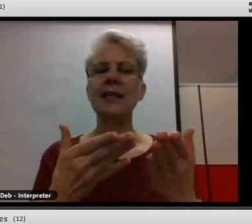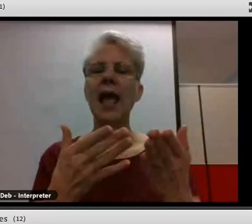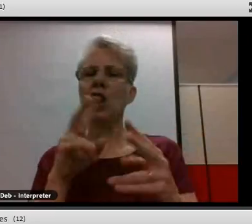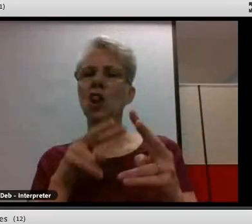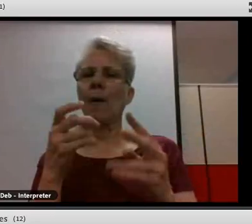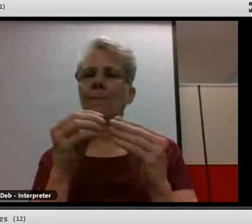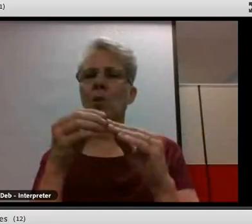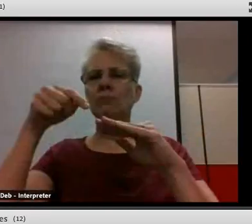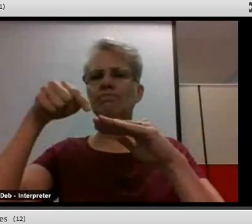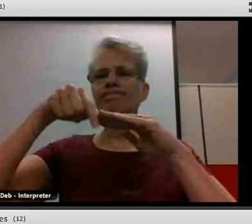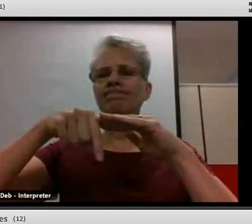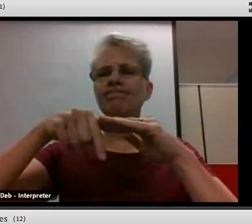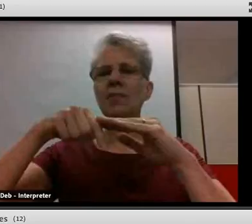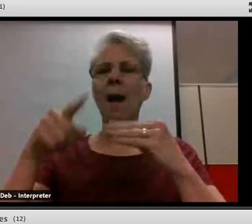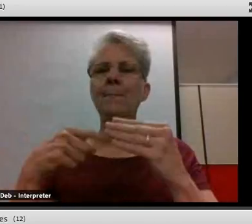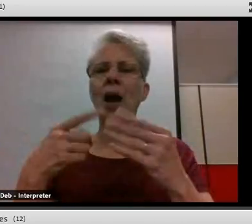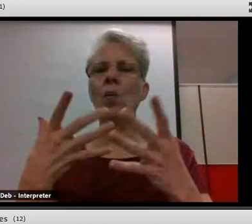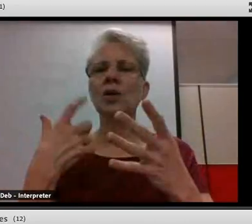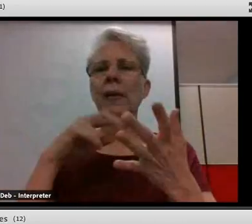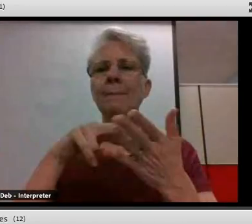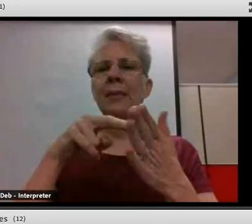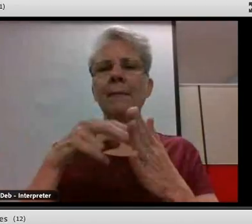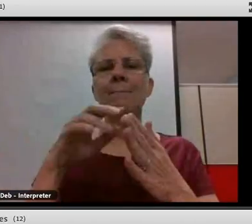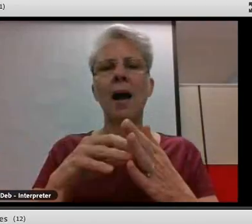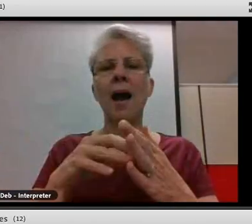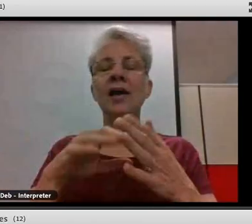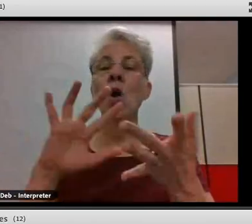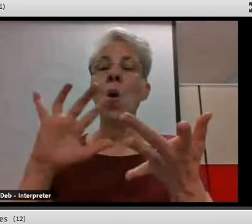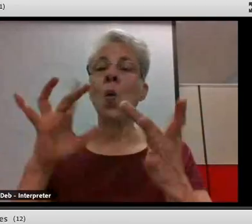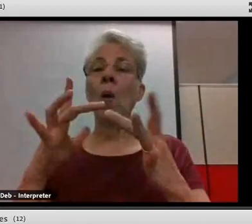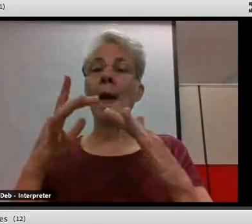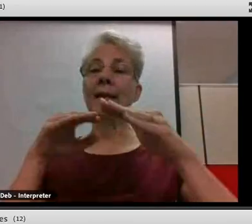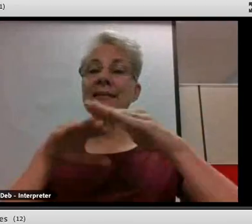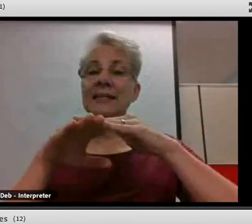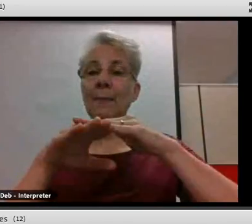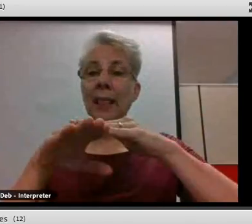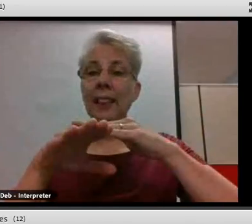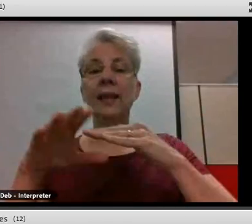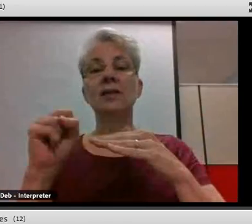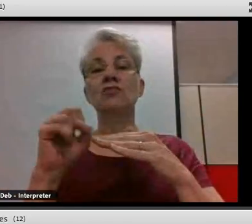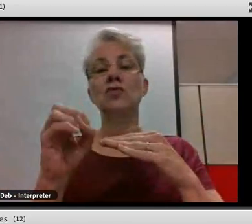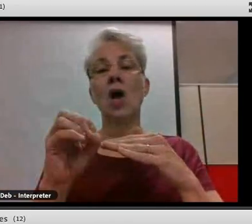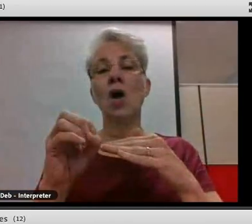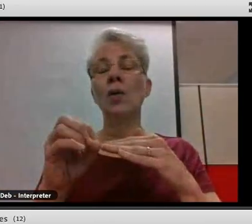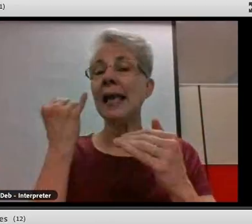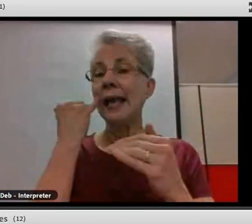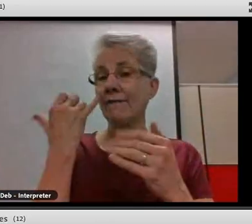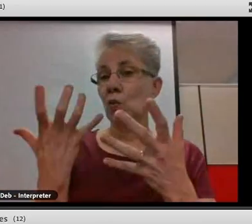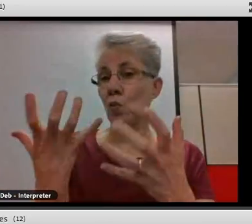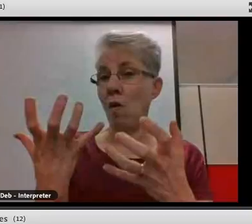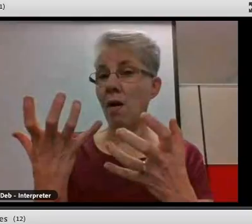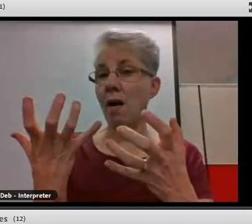And this is just the first page of this report. And you can go to this link here,